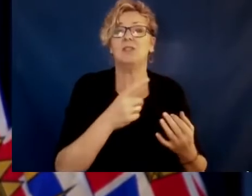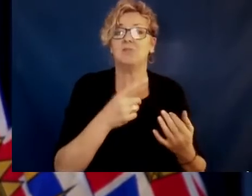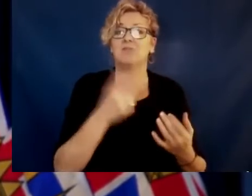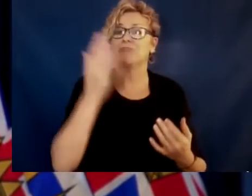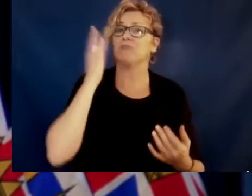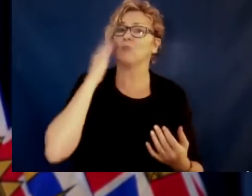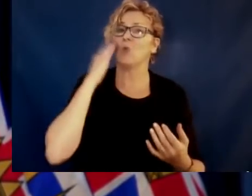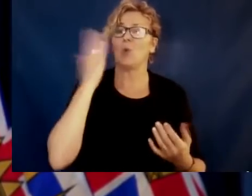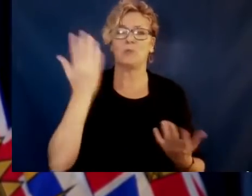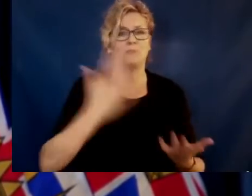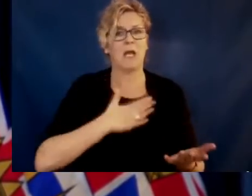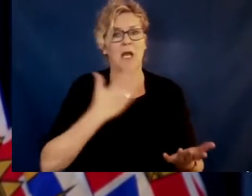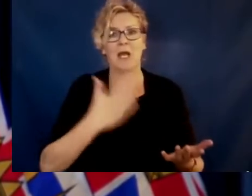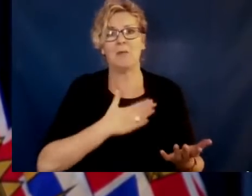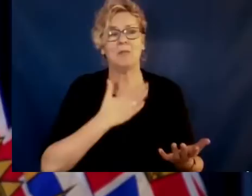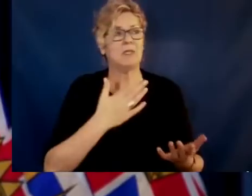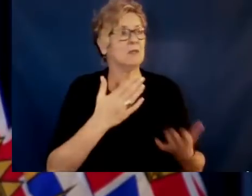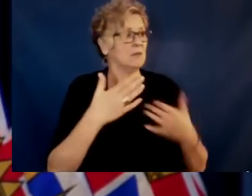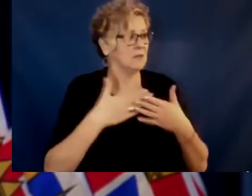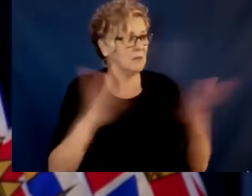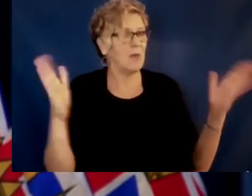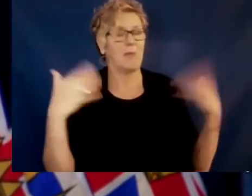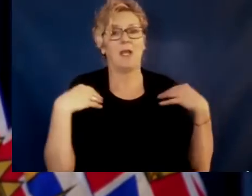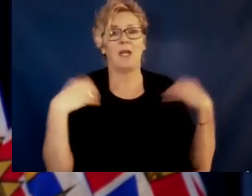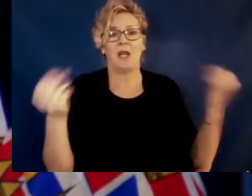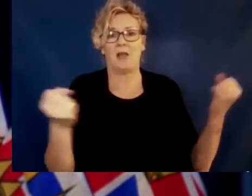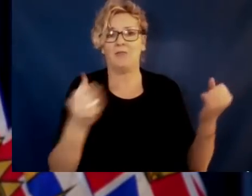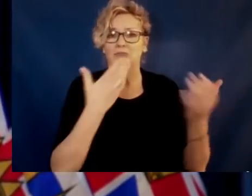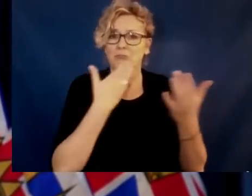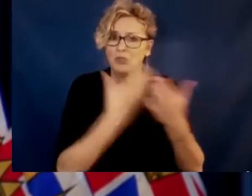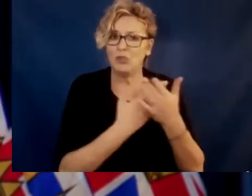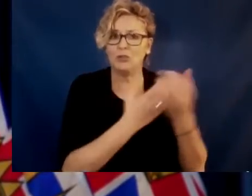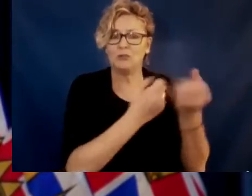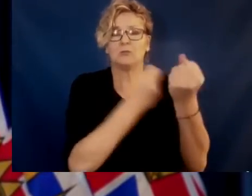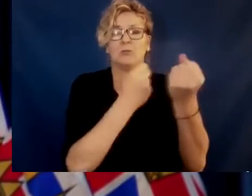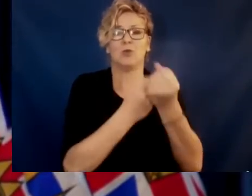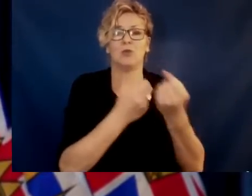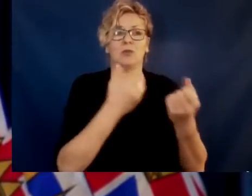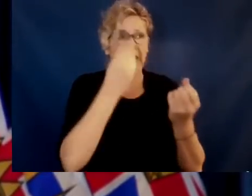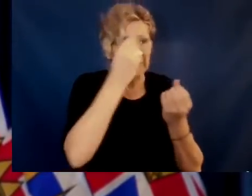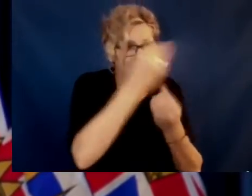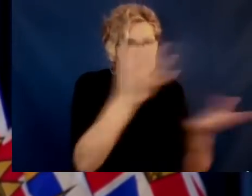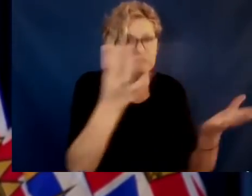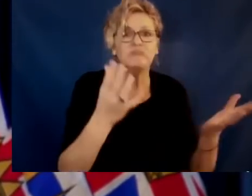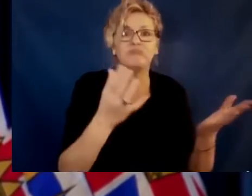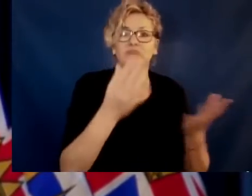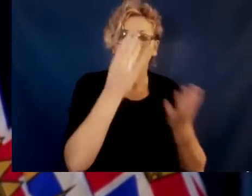We are continuing to do that, continuing to be patient with each other and to not feed on